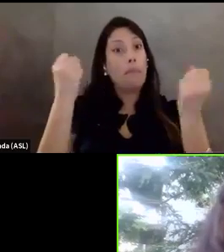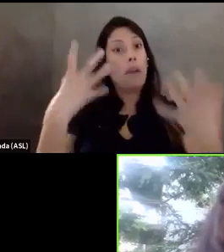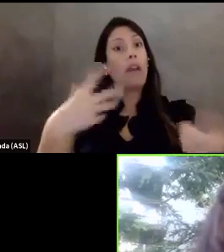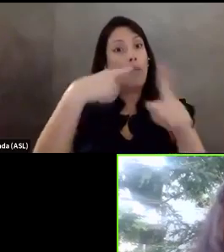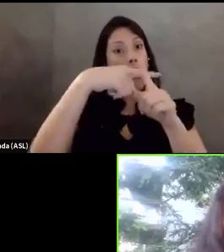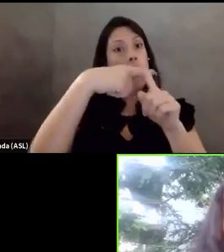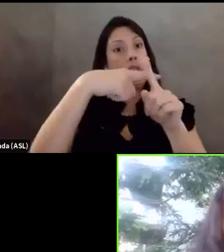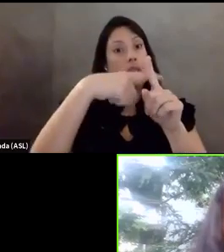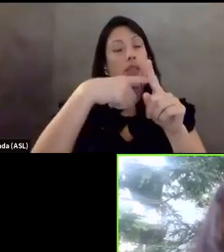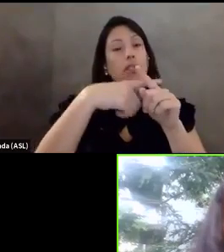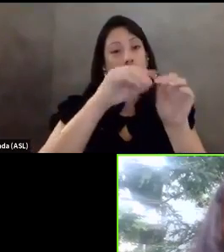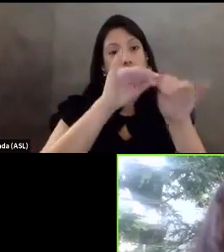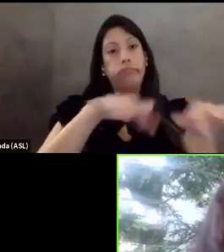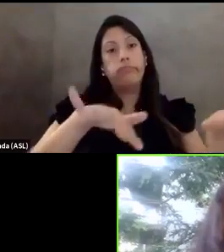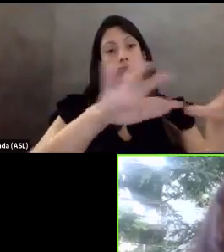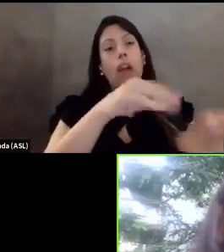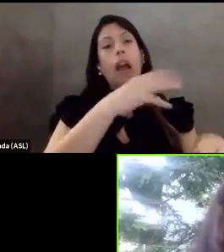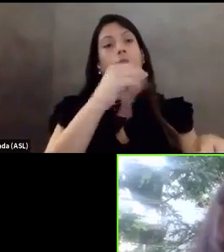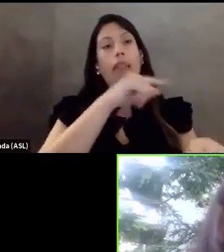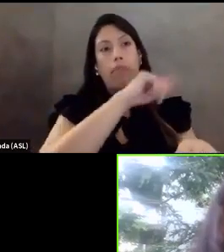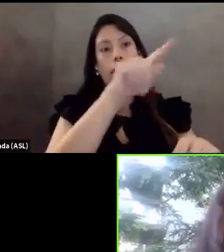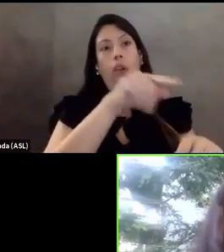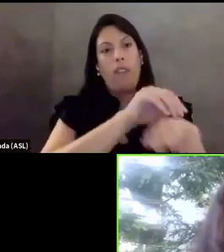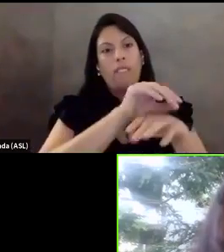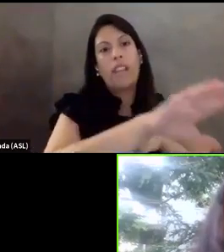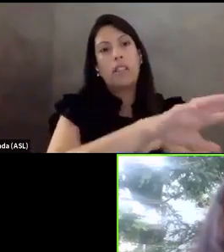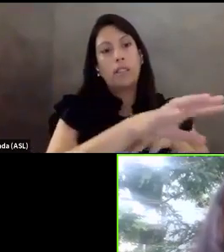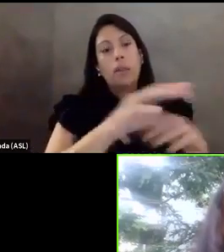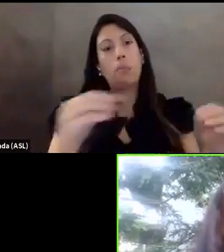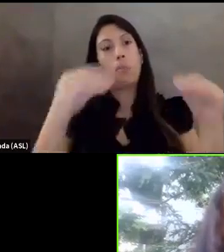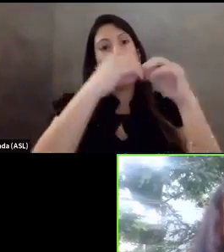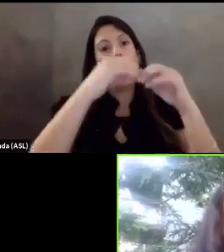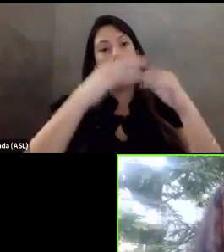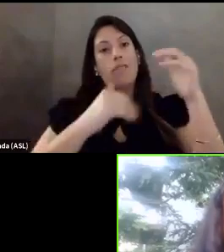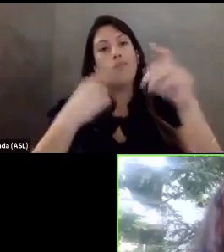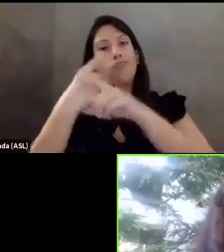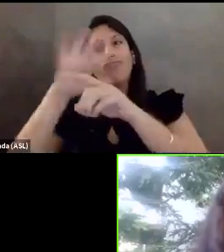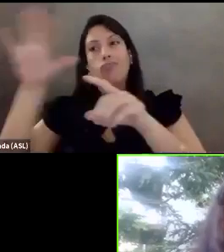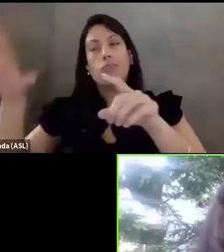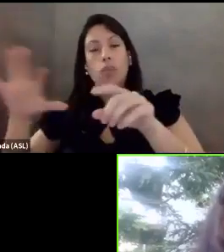much more disproportionately affected by COVID. So that sets us apart.